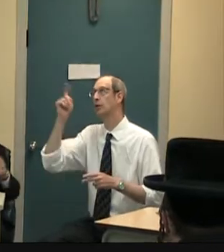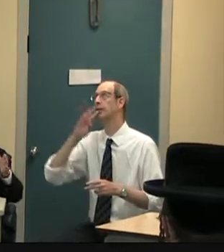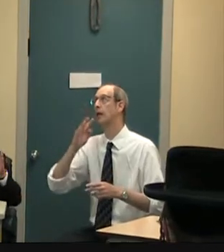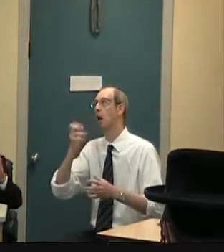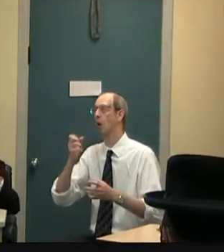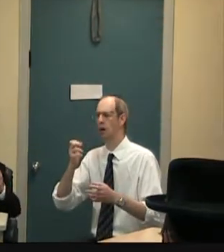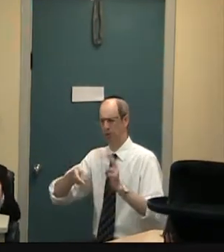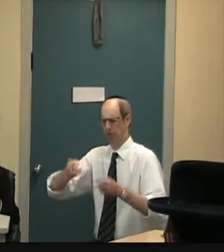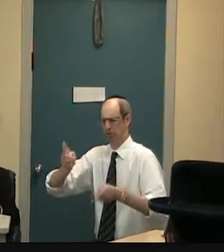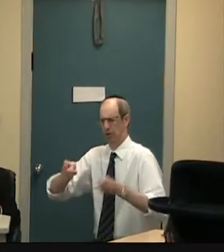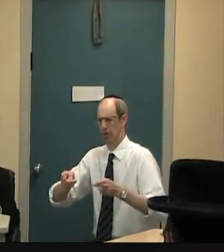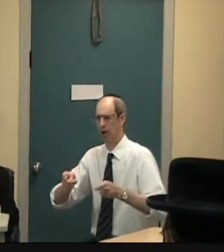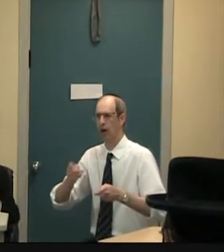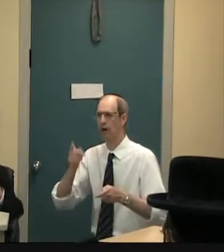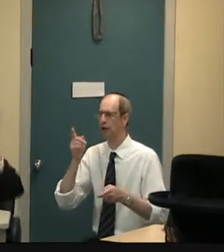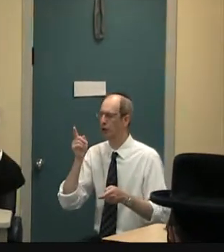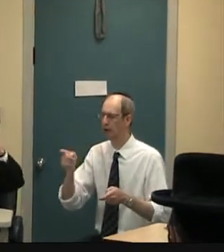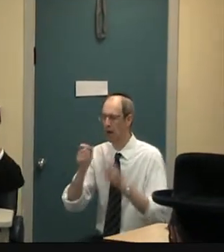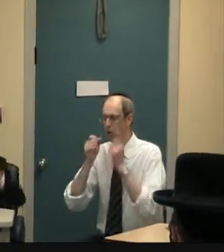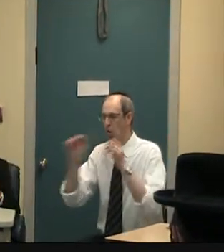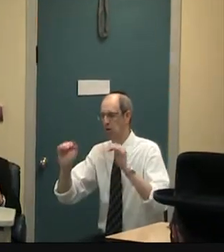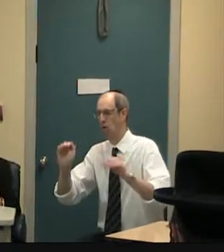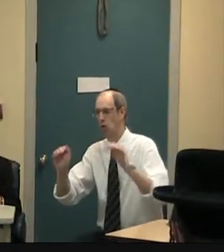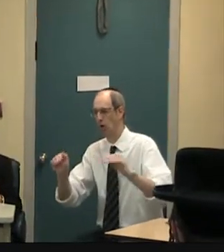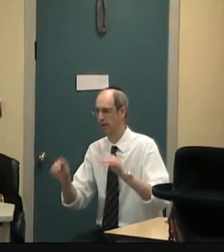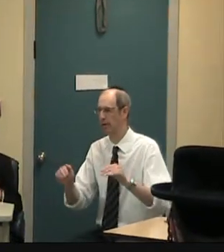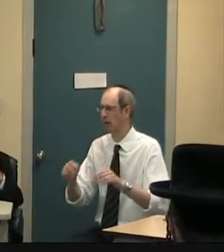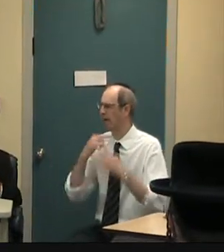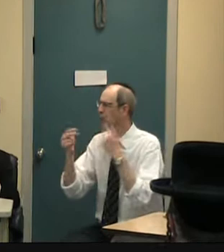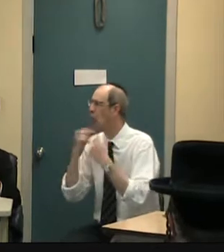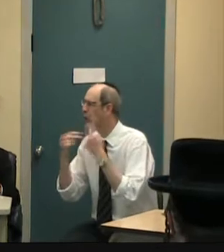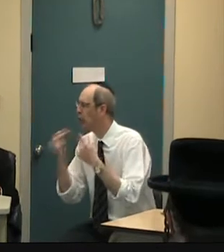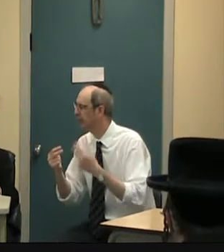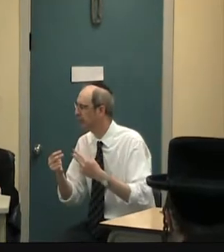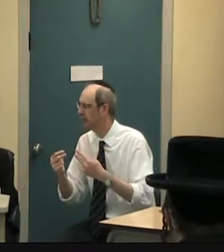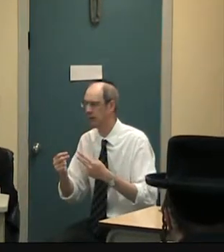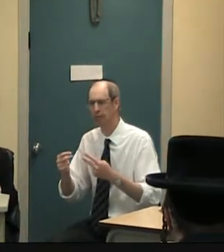So they were careless of rock and he woke them up and cosa broken and that's why they got the koalas integra